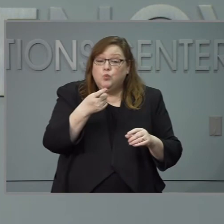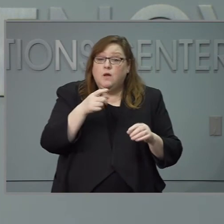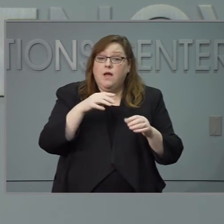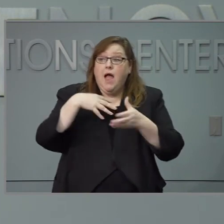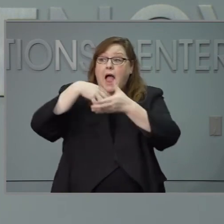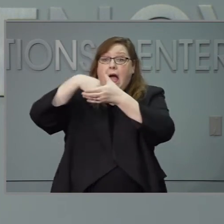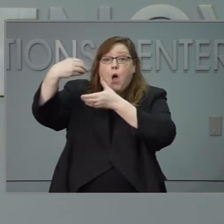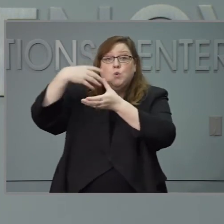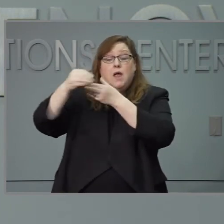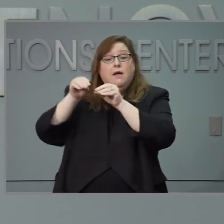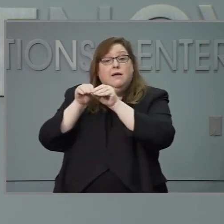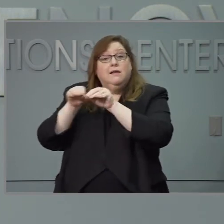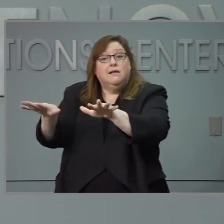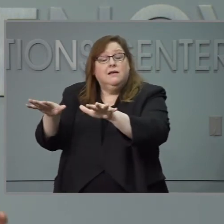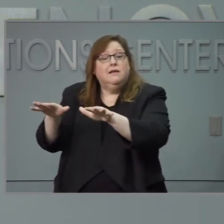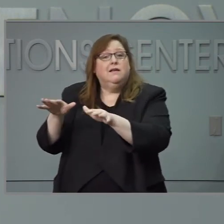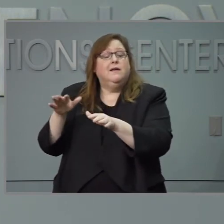EXCELENTE PARA TODO EL MUNDO.